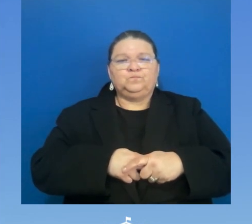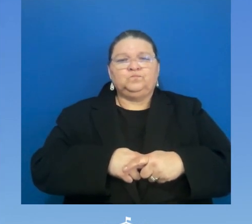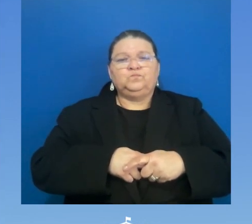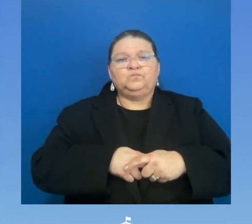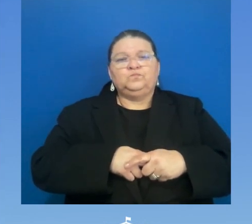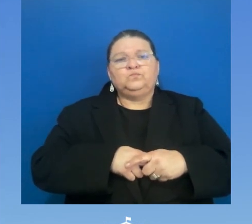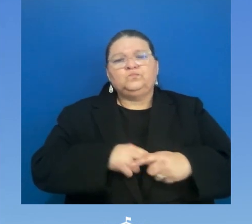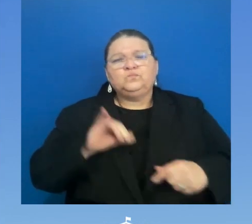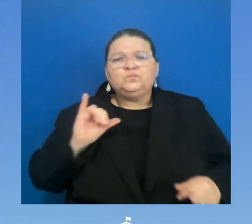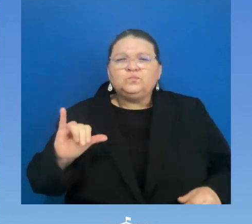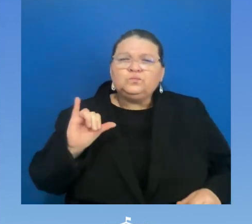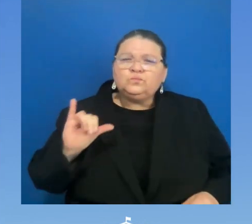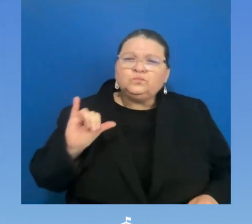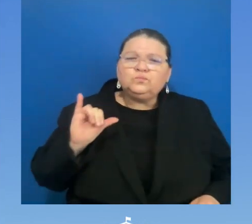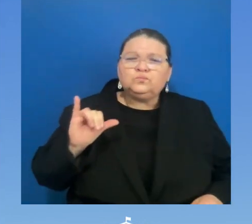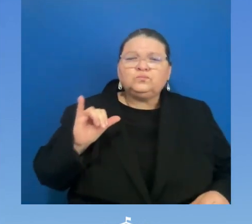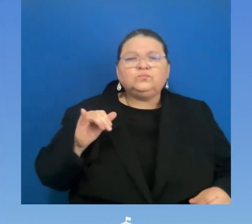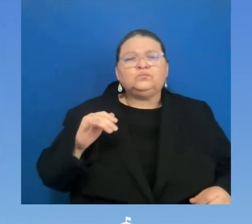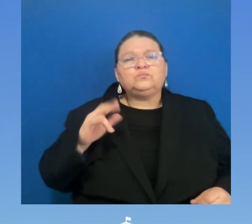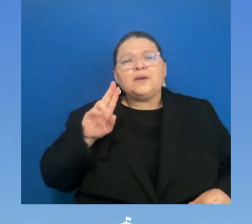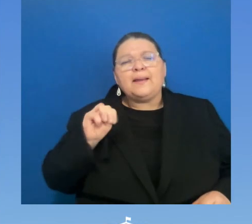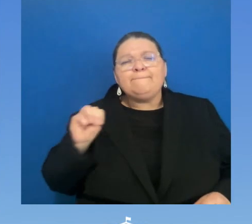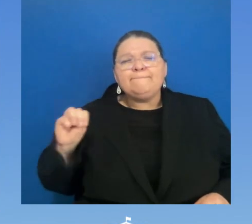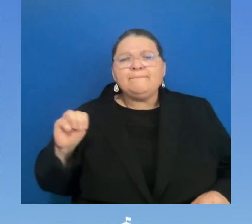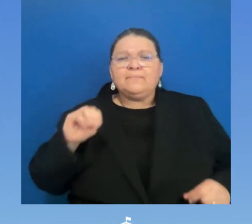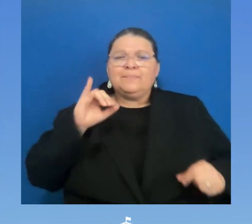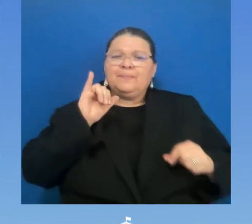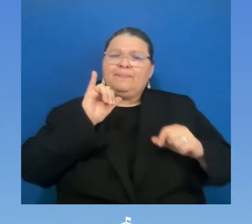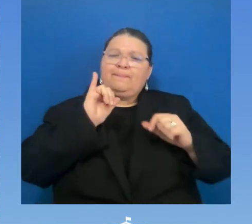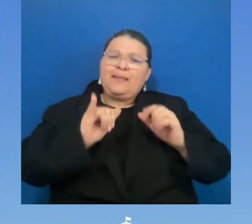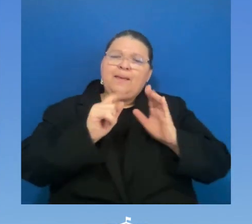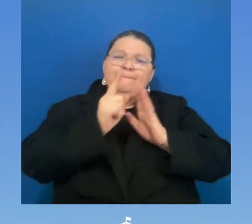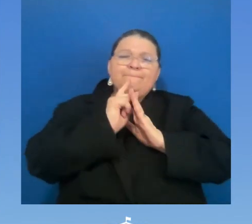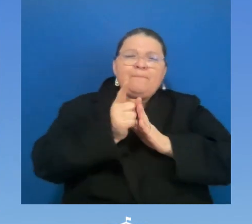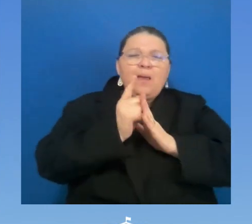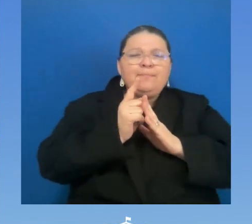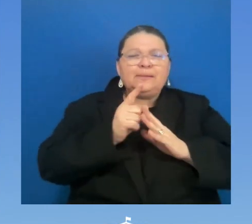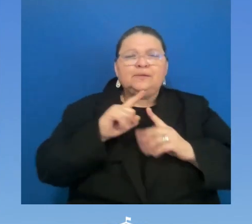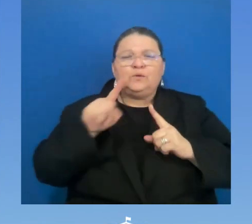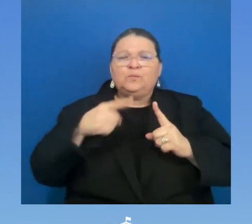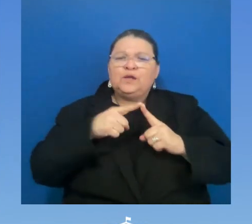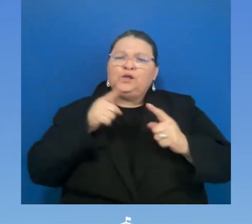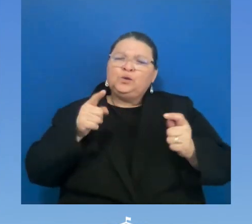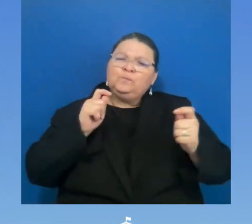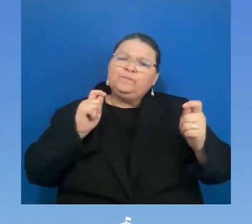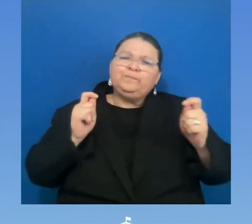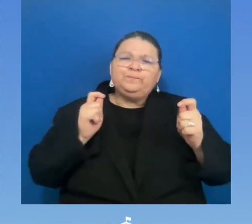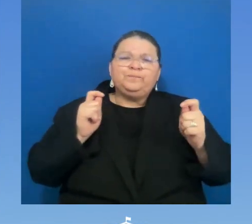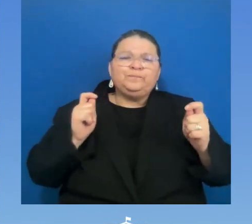Like, what -- what started to turn the movement and bring it to the next level?